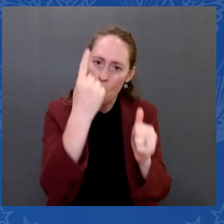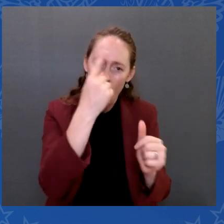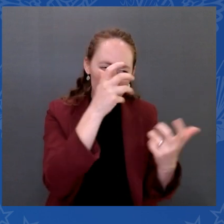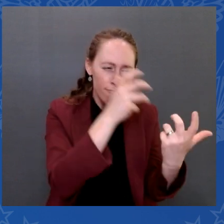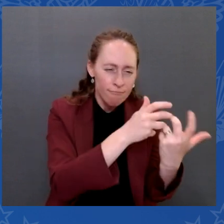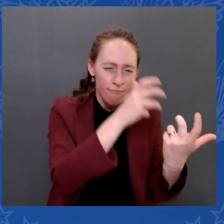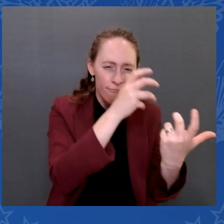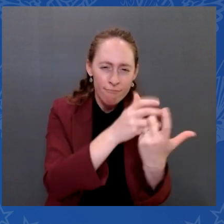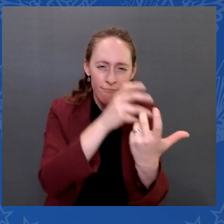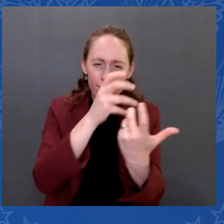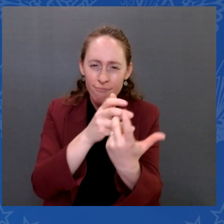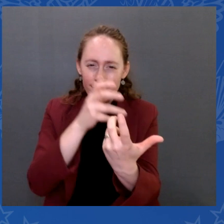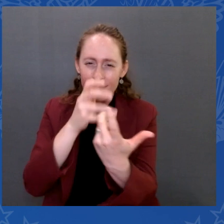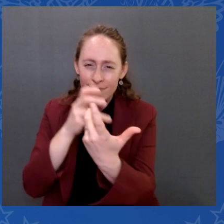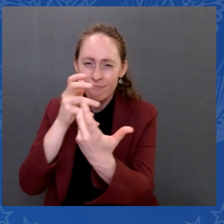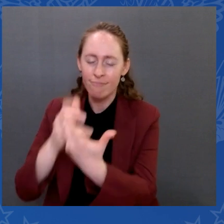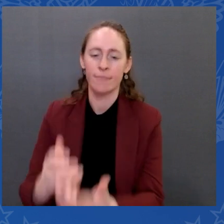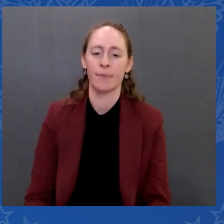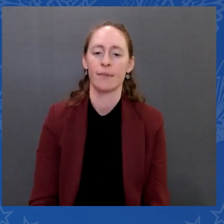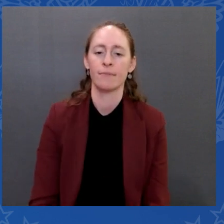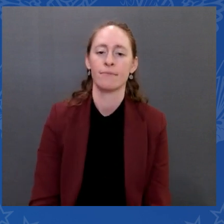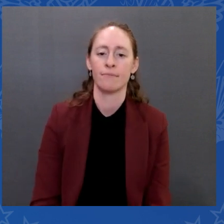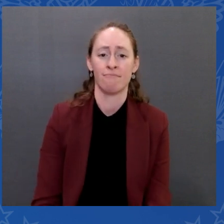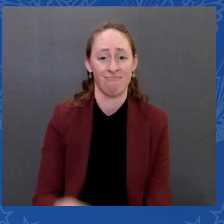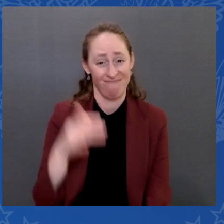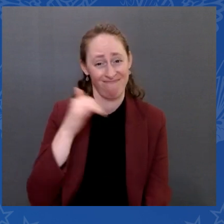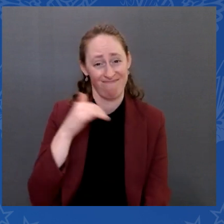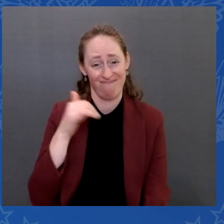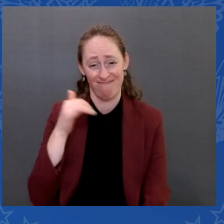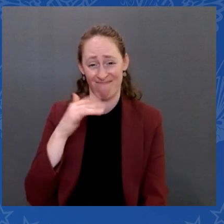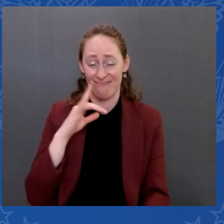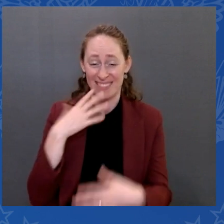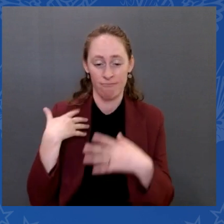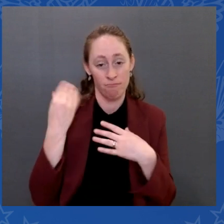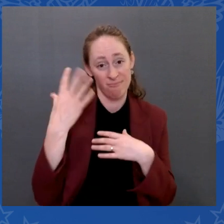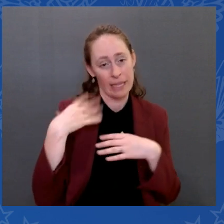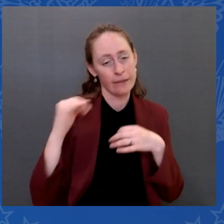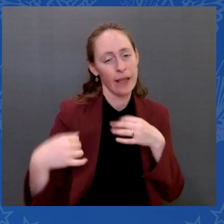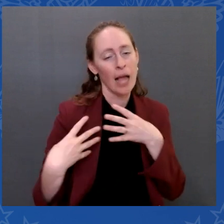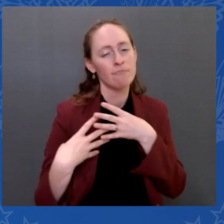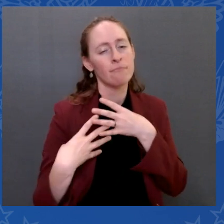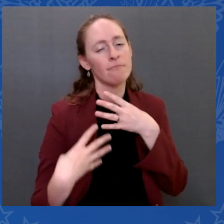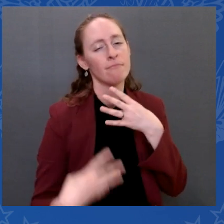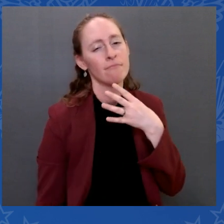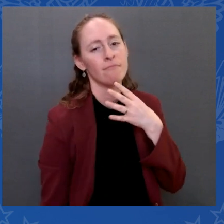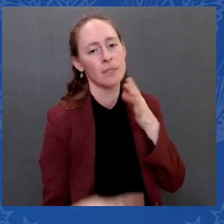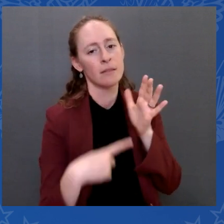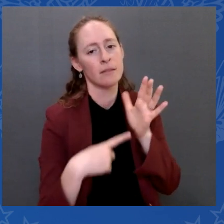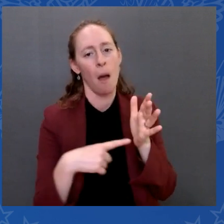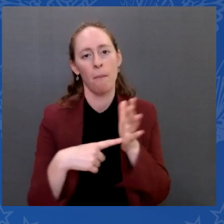where the use of chips inside devices, on the edge, in the cloud,